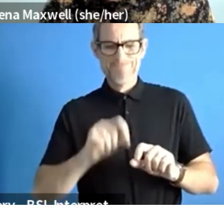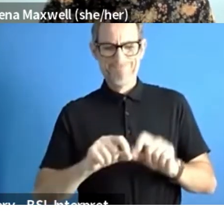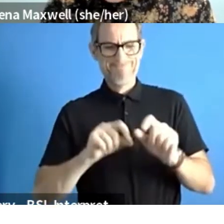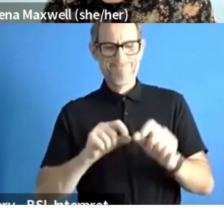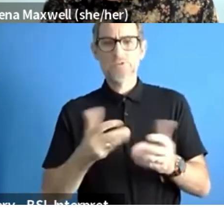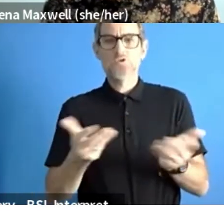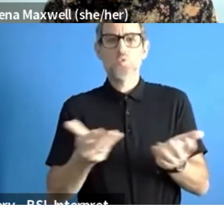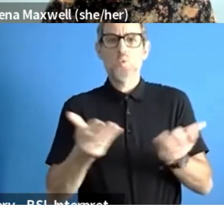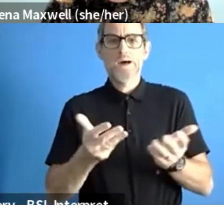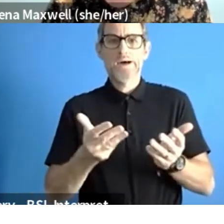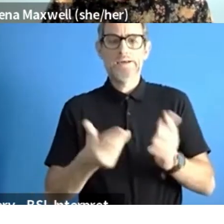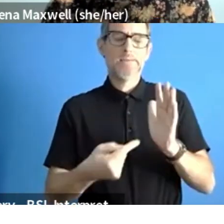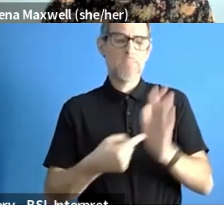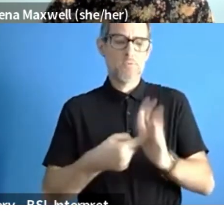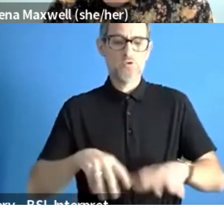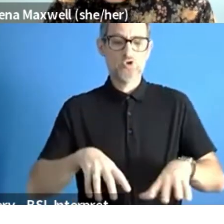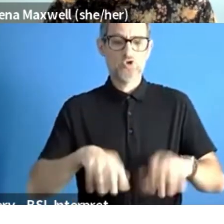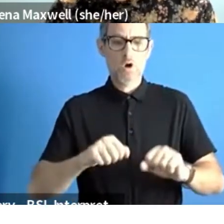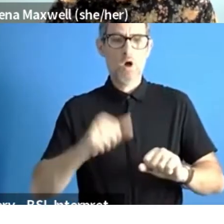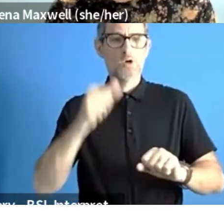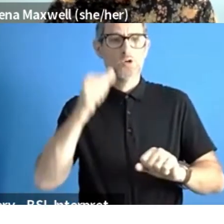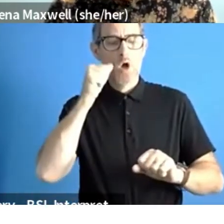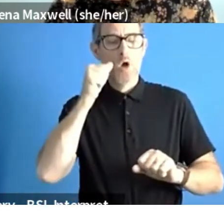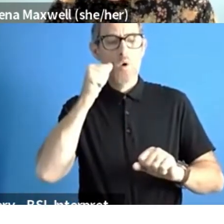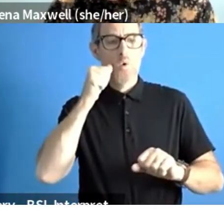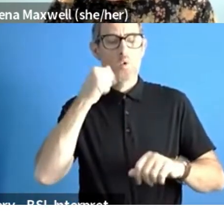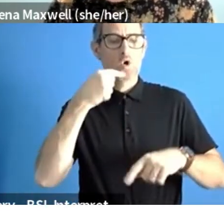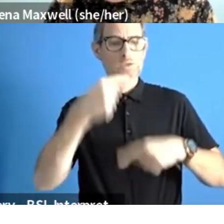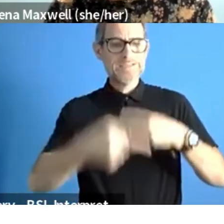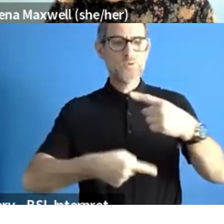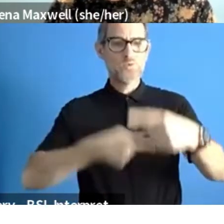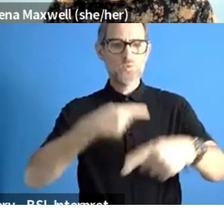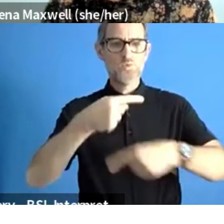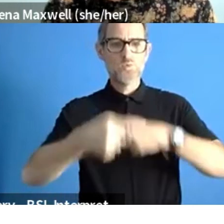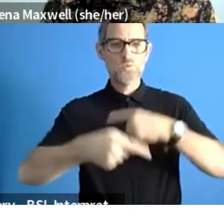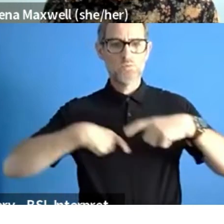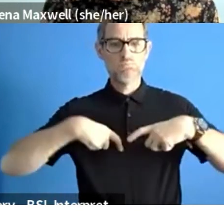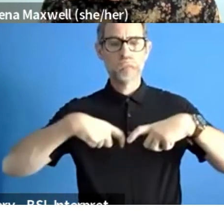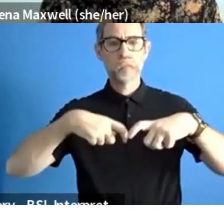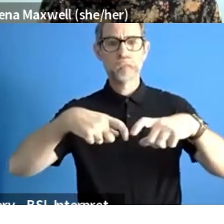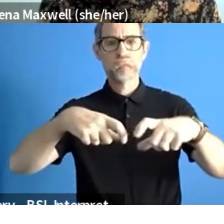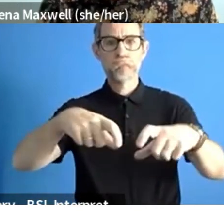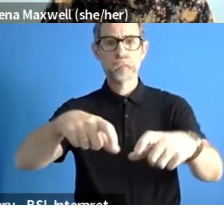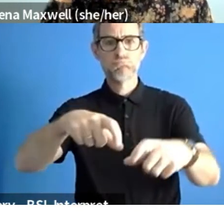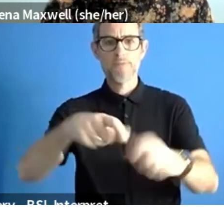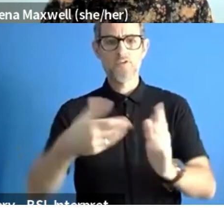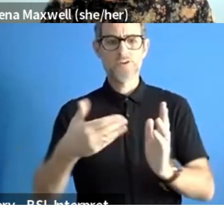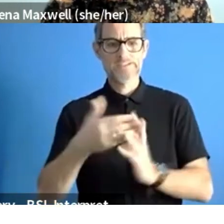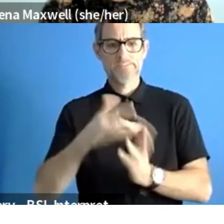is starting and knowing that it's a continuous journey you're guying to be oing to be involved in.